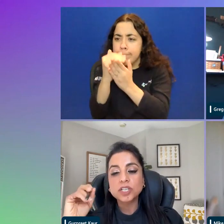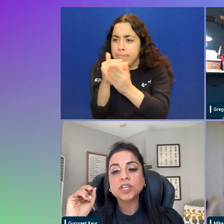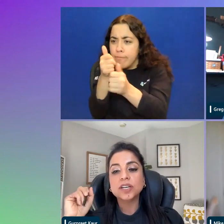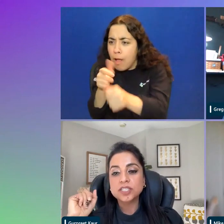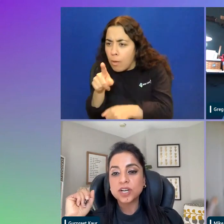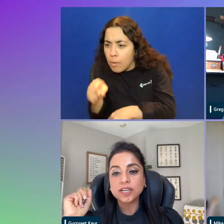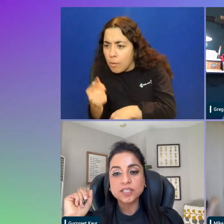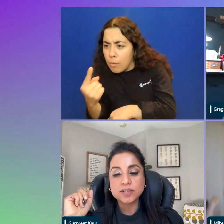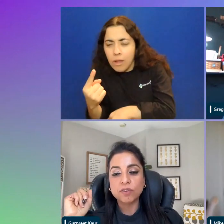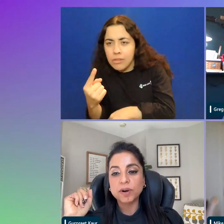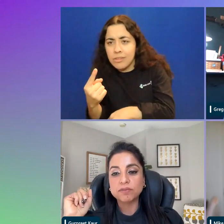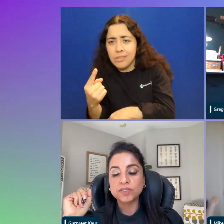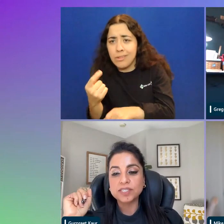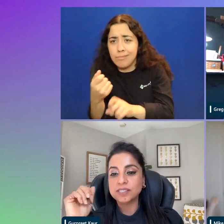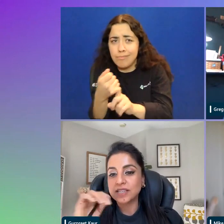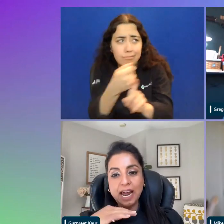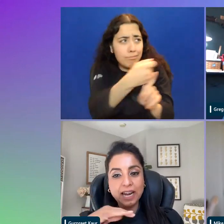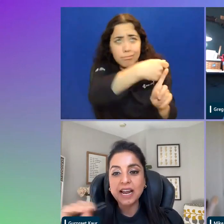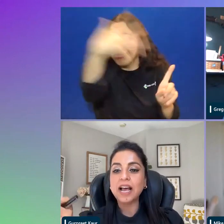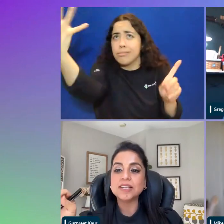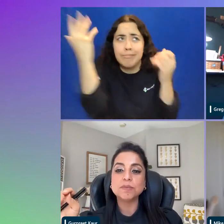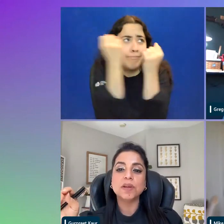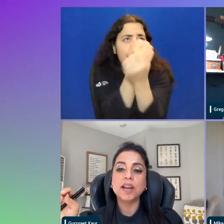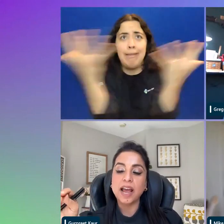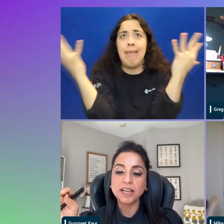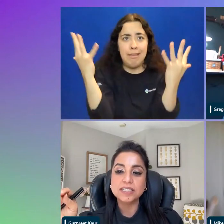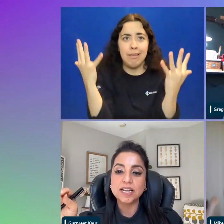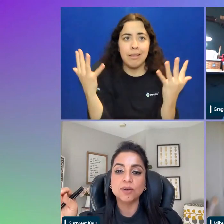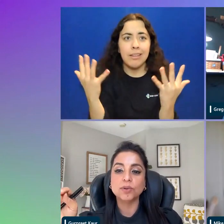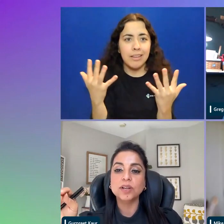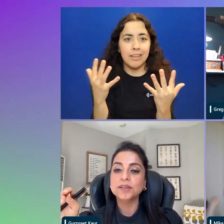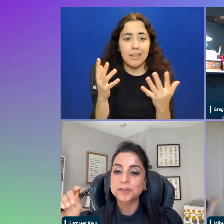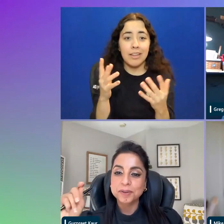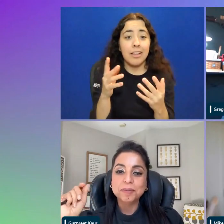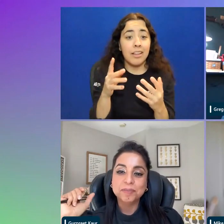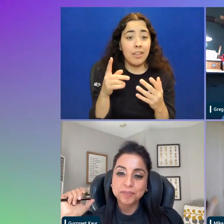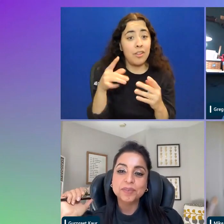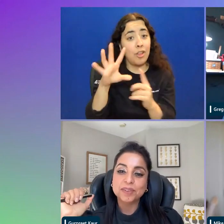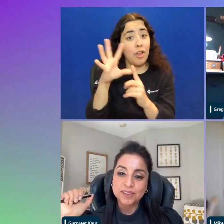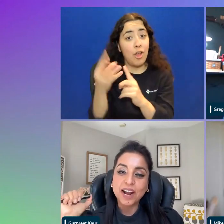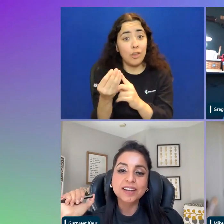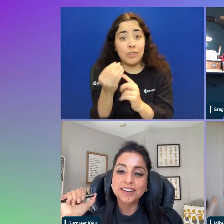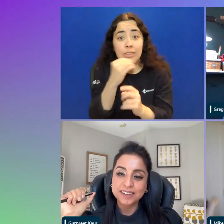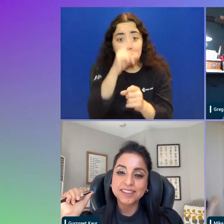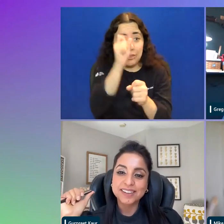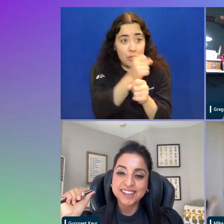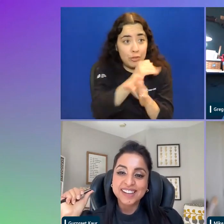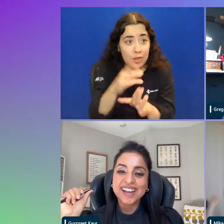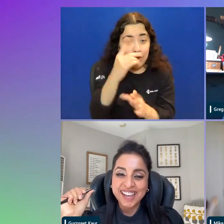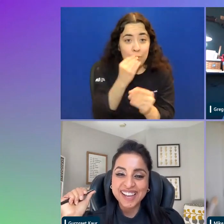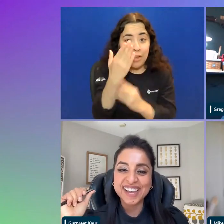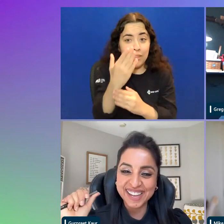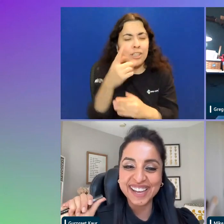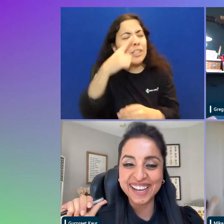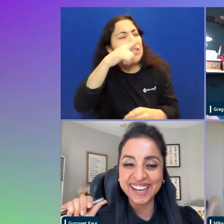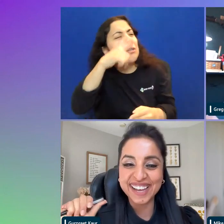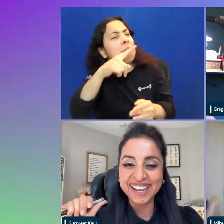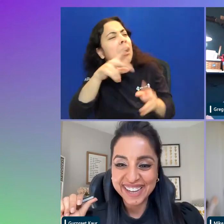eats strategy for breakfast. That has been hands down. Can you say that again? >> Write that one down. Say